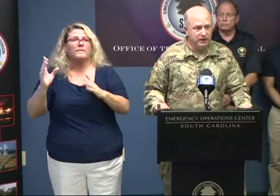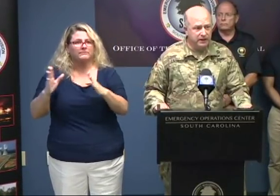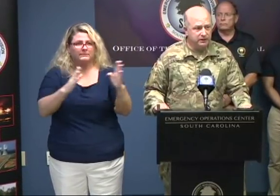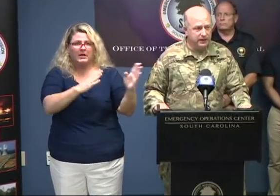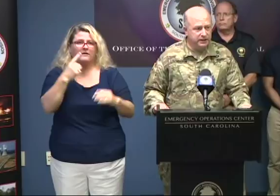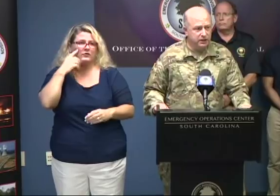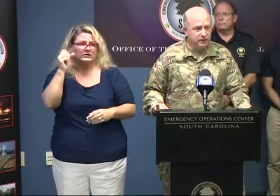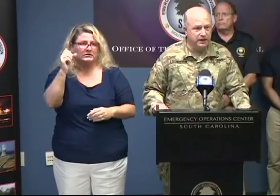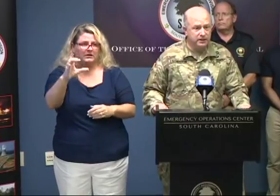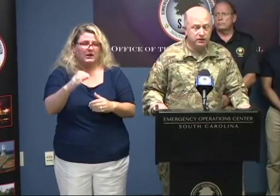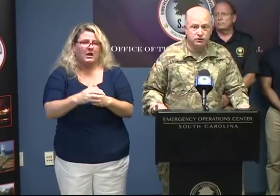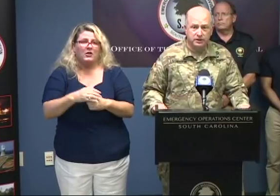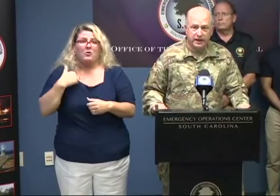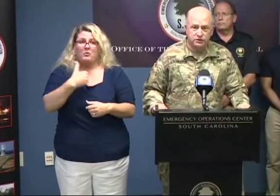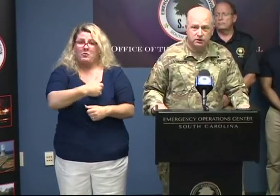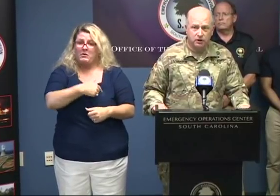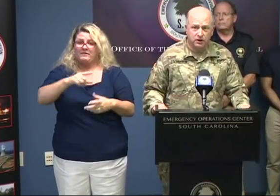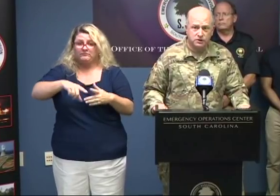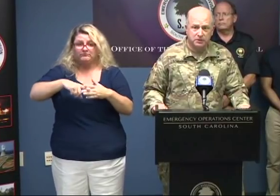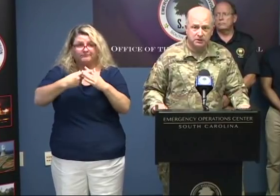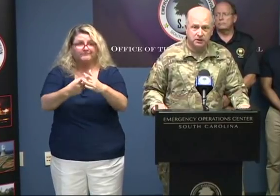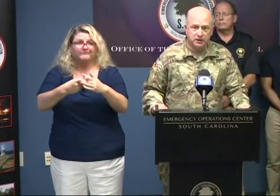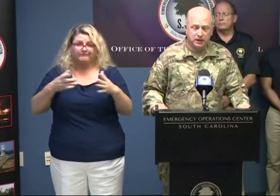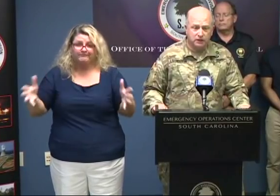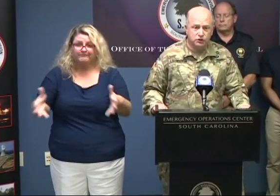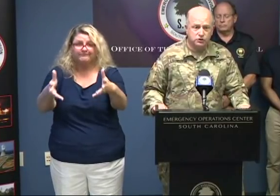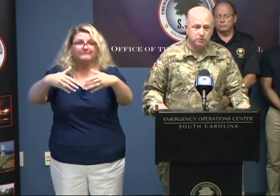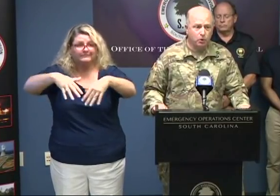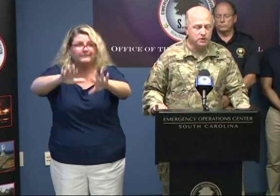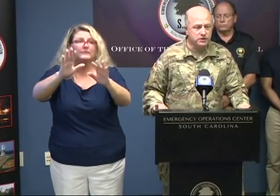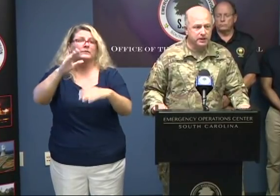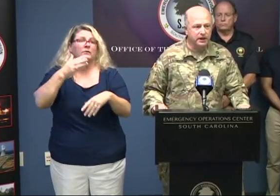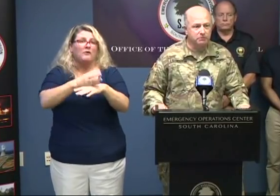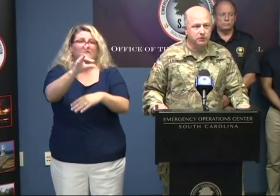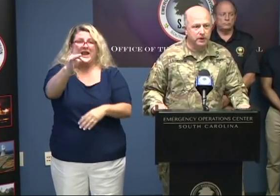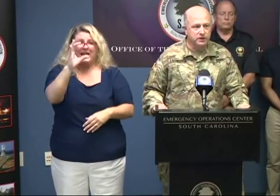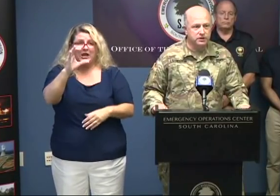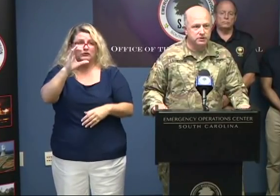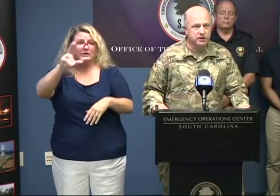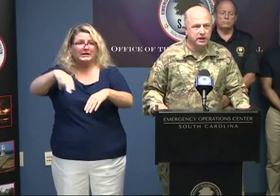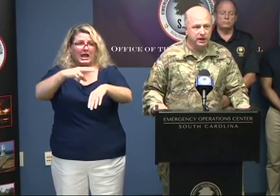We've activated over 800 National Guardsmen to support state operations.